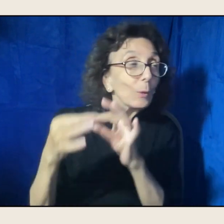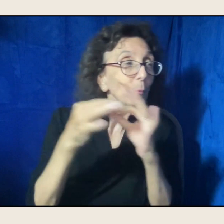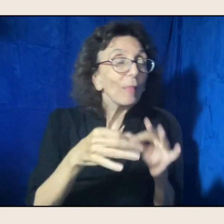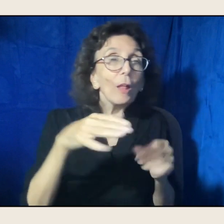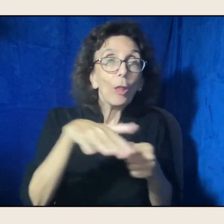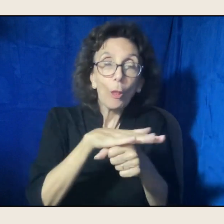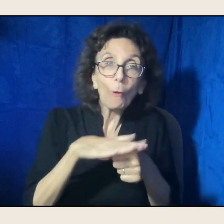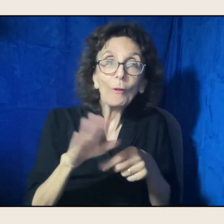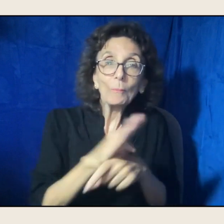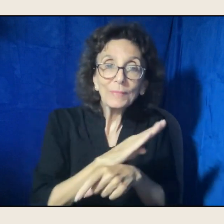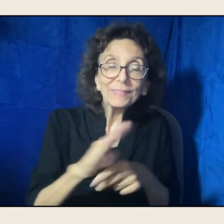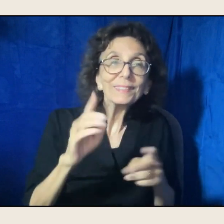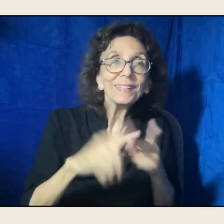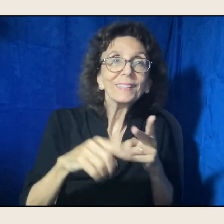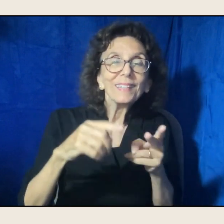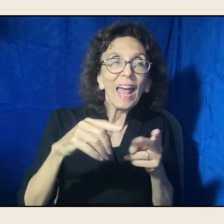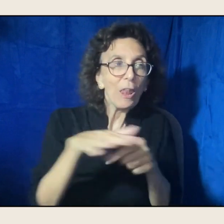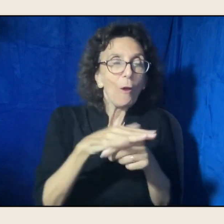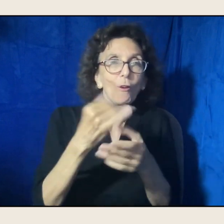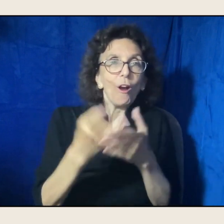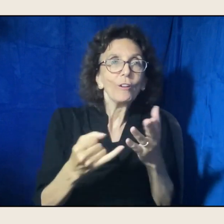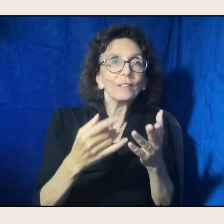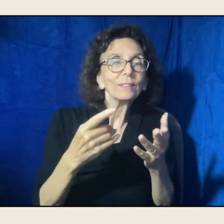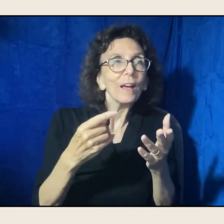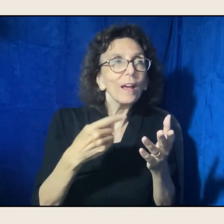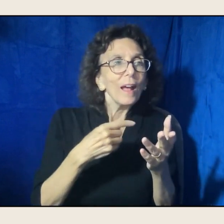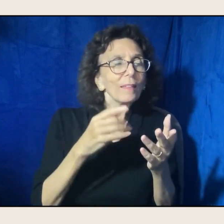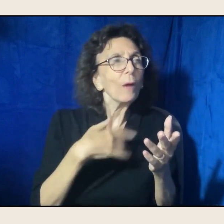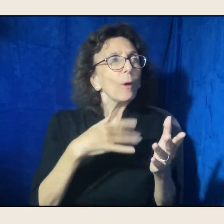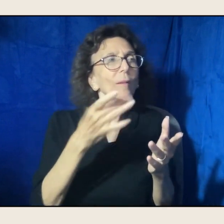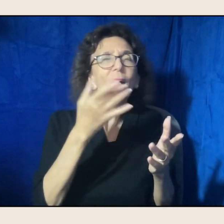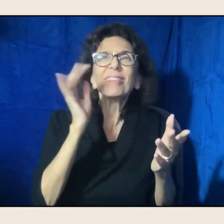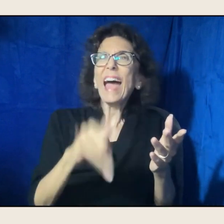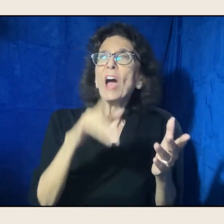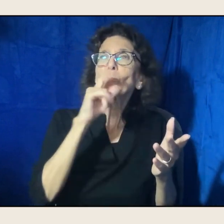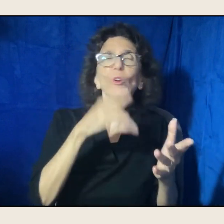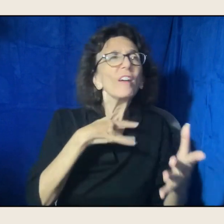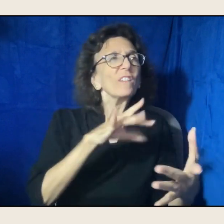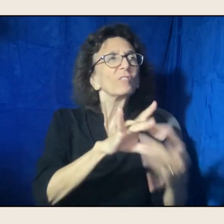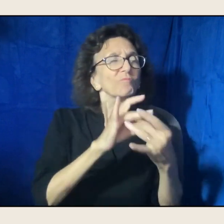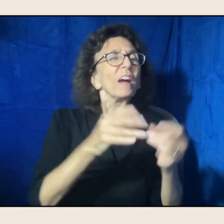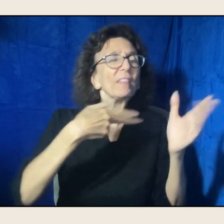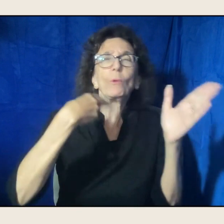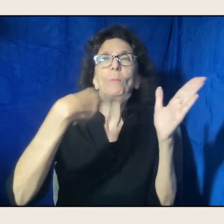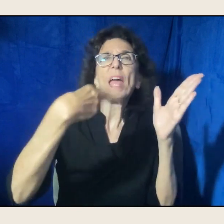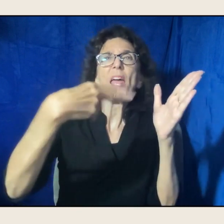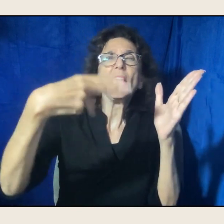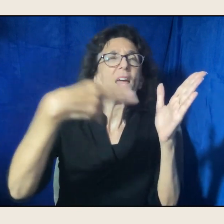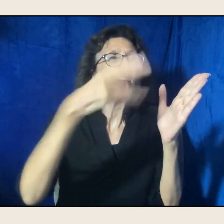who choose the birds that speak to them, and then paint them on the storefront gates of mom and pop shops and businesses